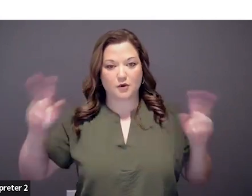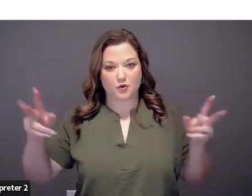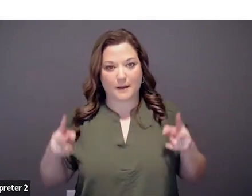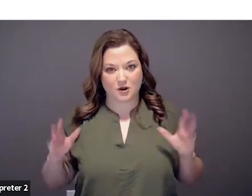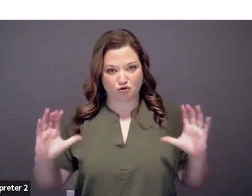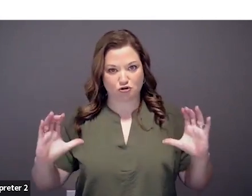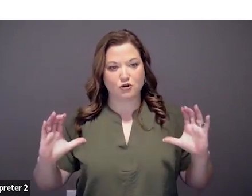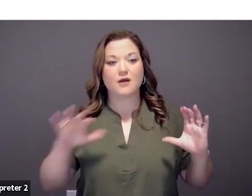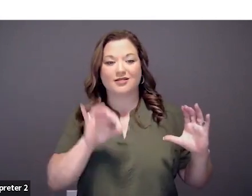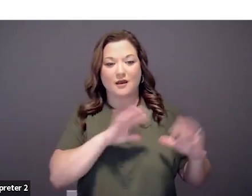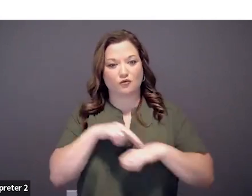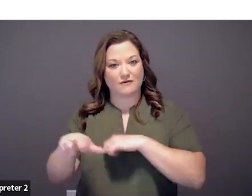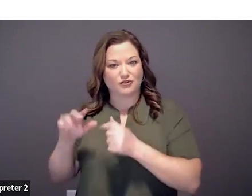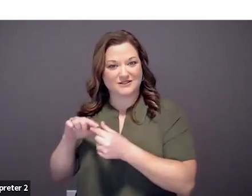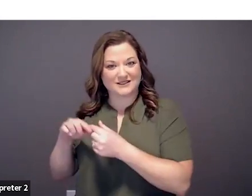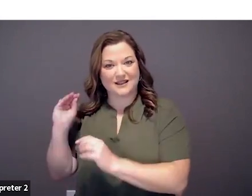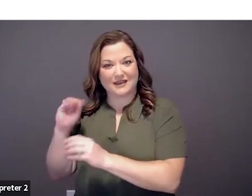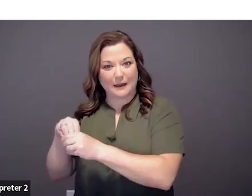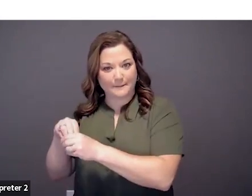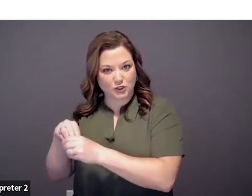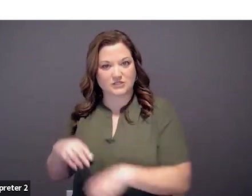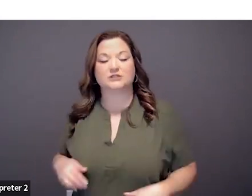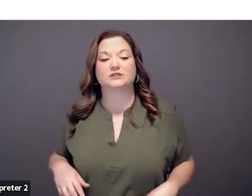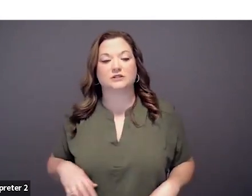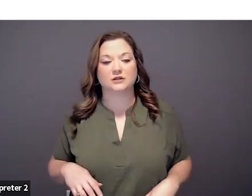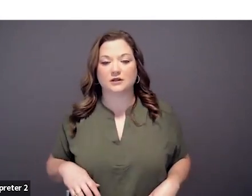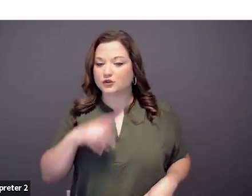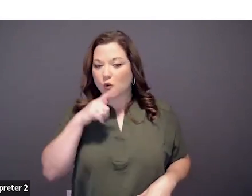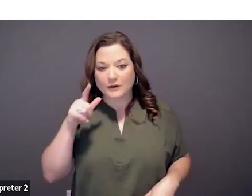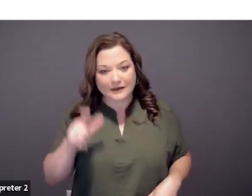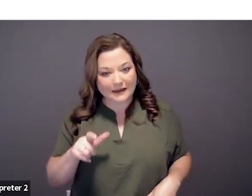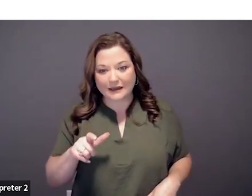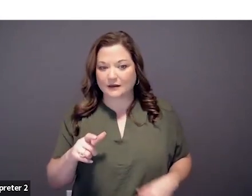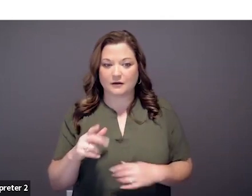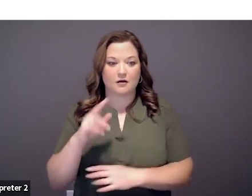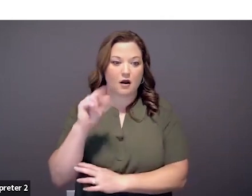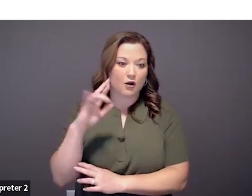There is no need to use an ARIA-labelledby when the label already has the for.